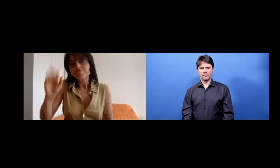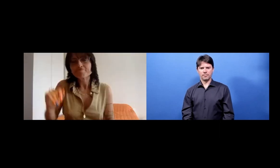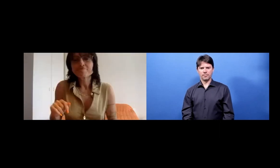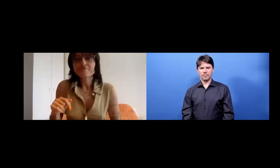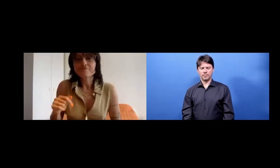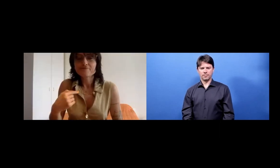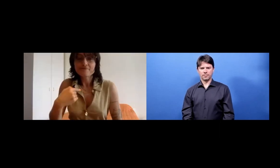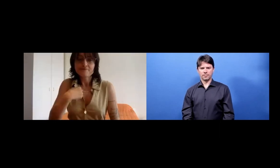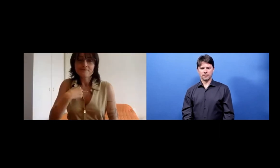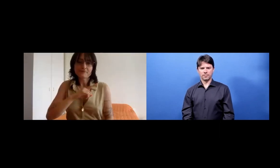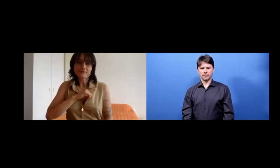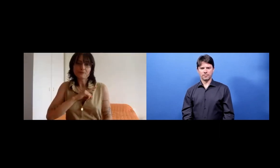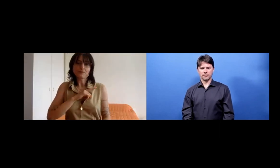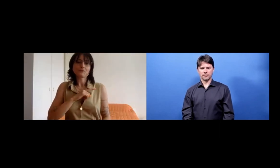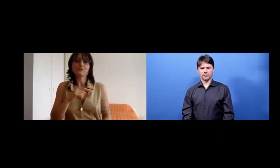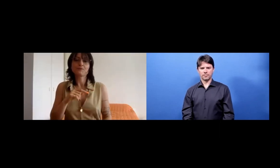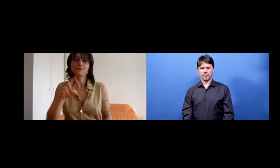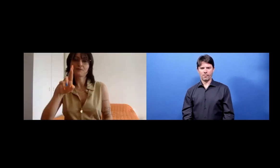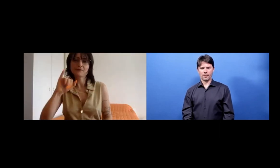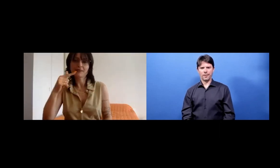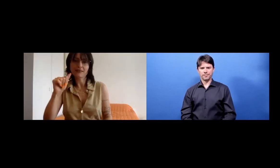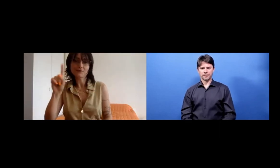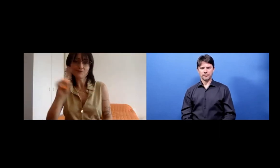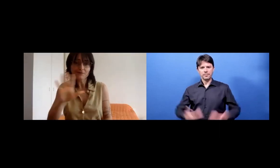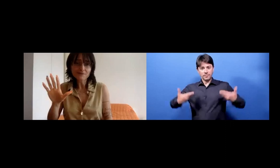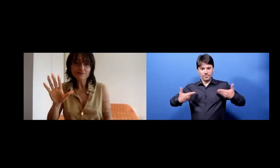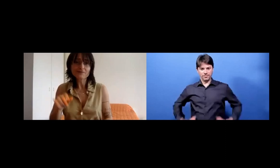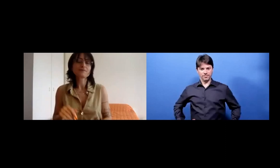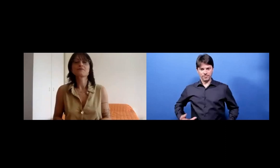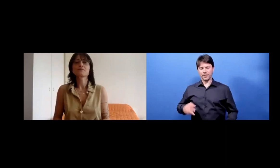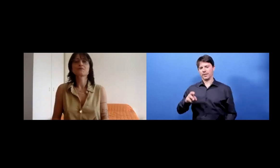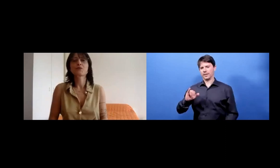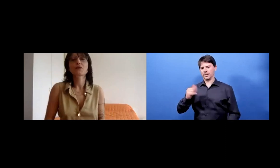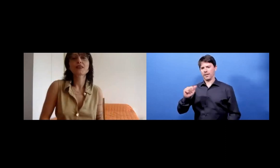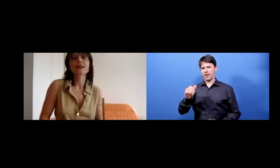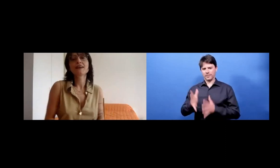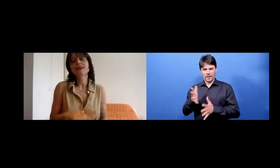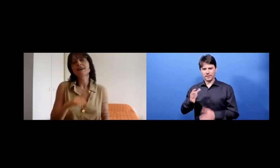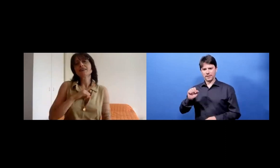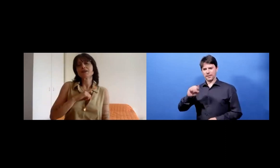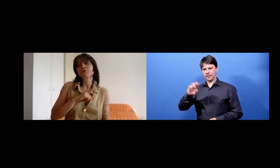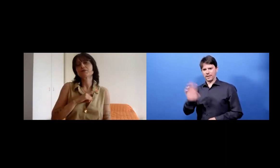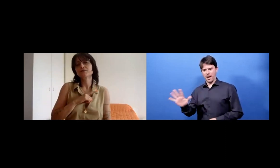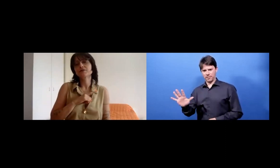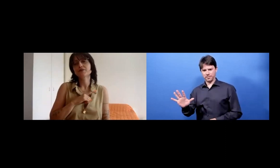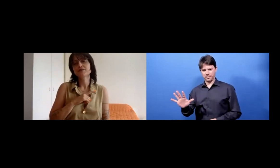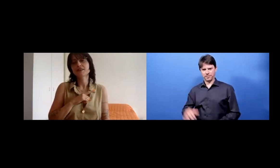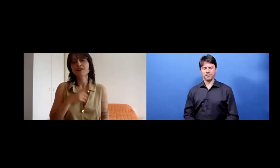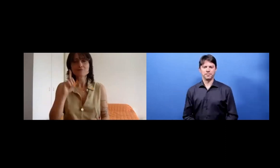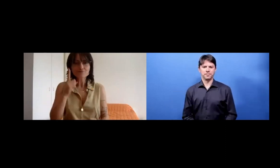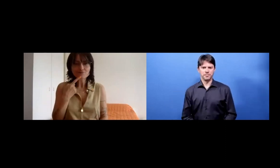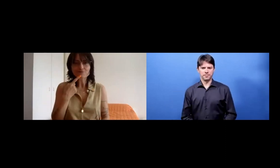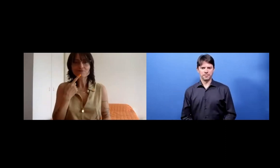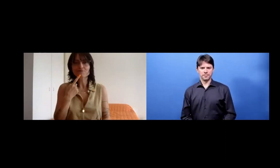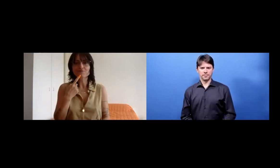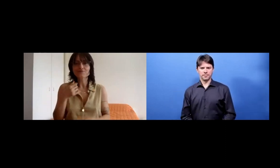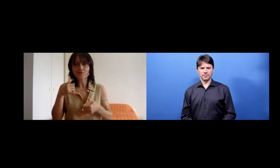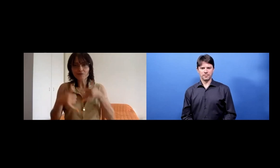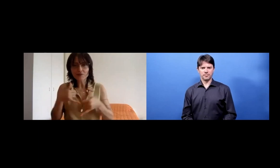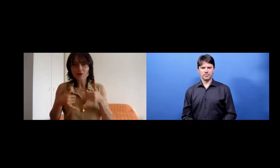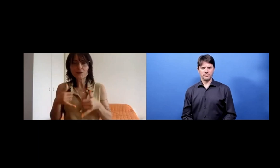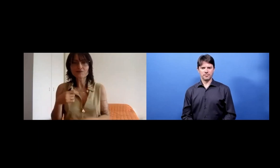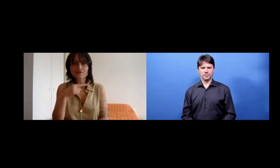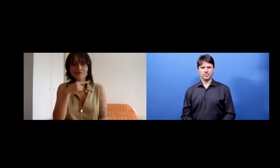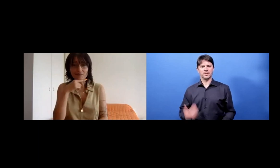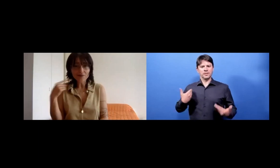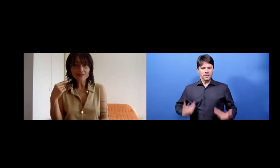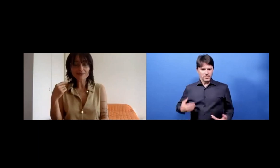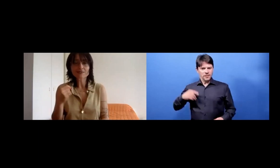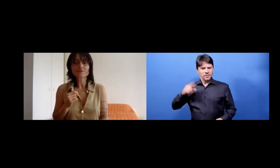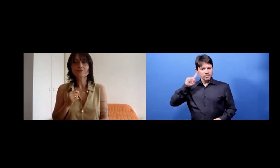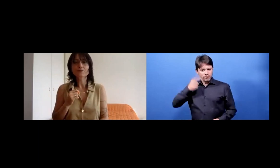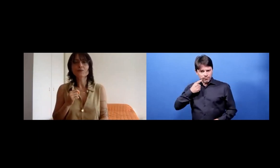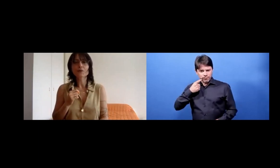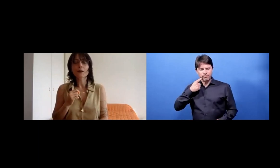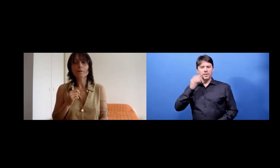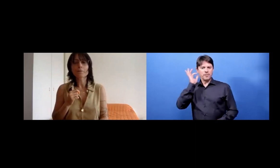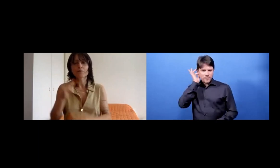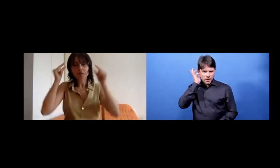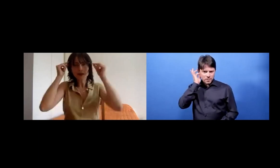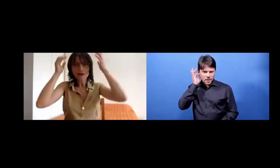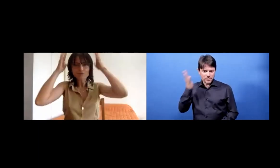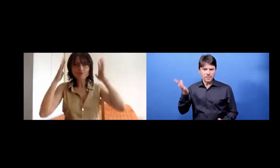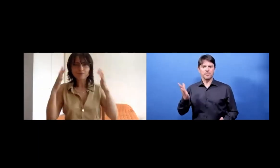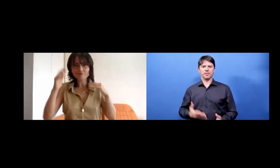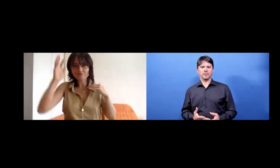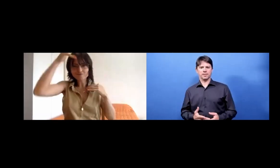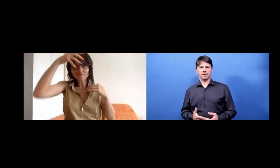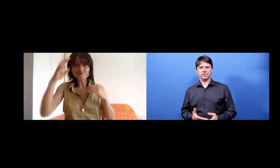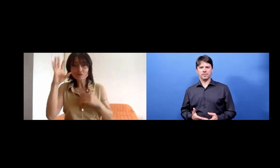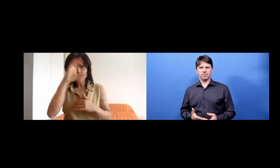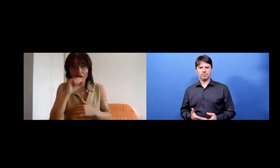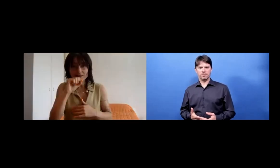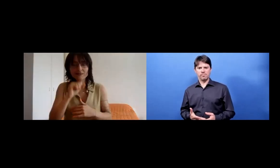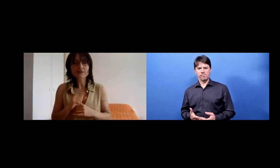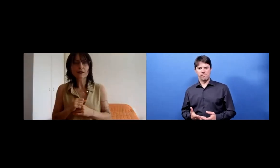Rita Mazza: Hi. I am Rita Mazza. I'm a Deaf woman, white-skinned, brown hair with a fringe, dark-brown hair.